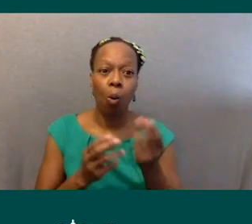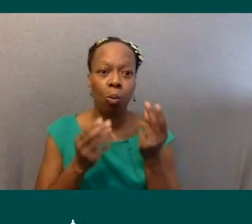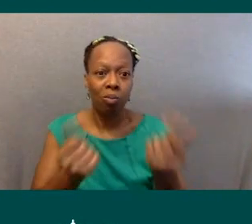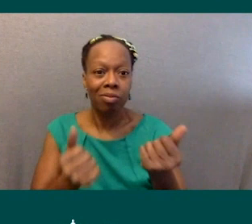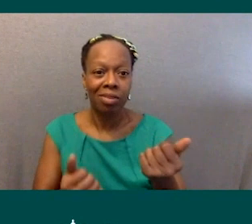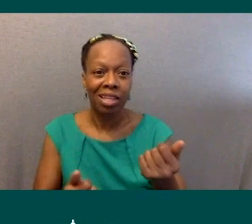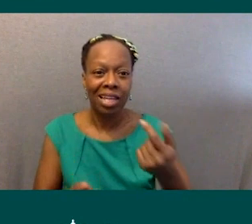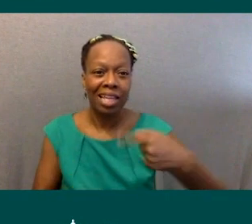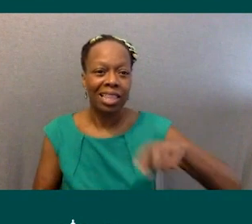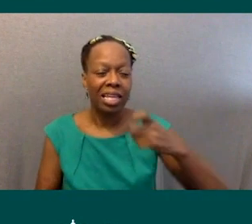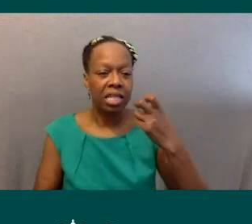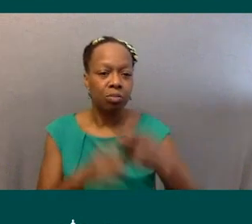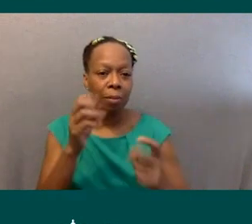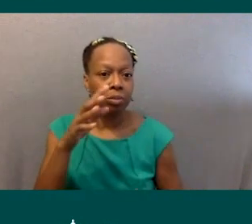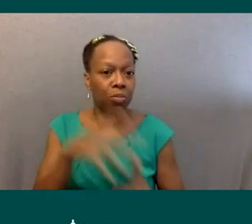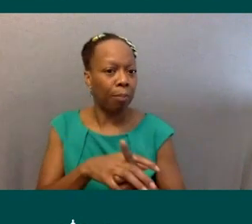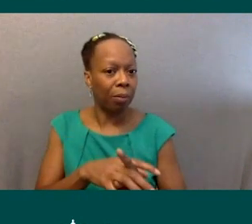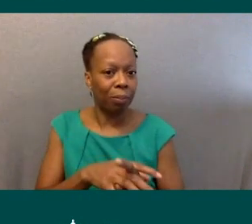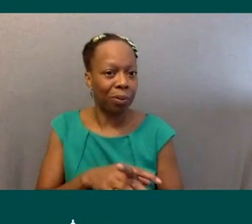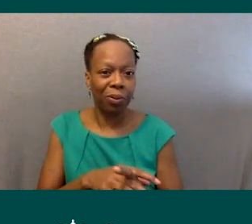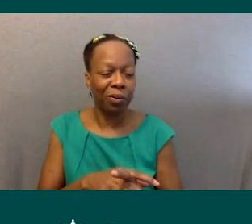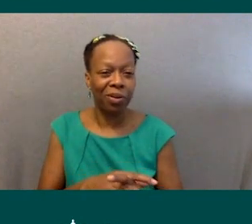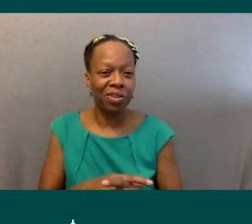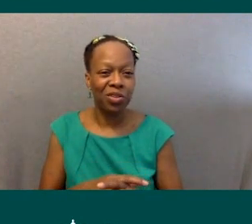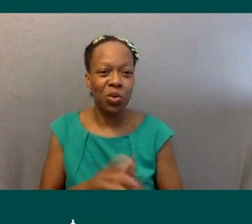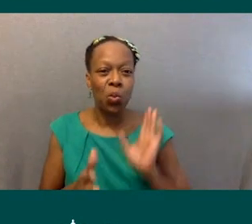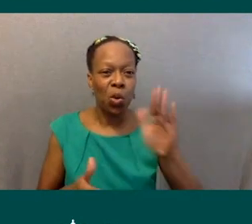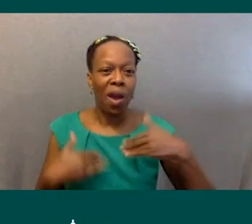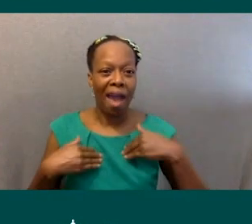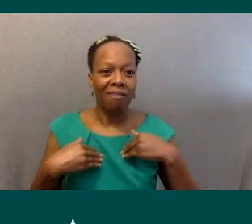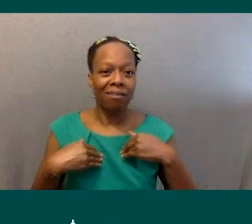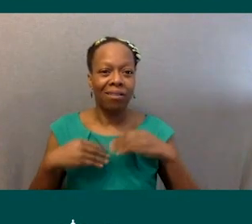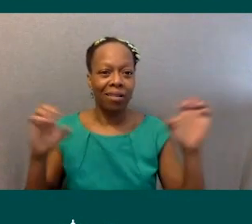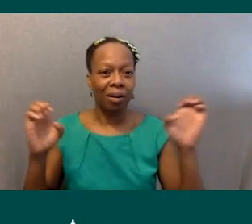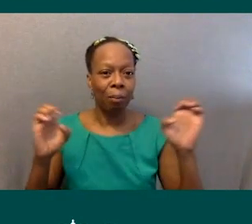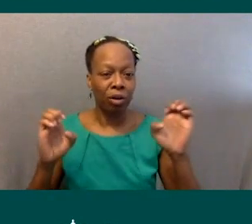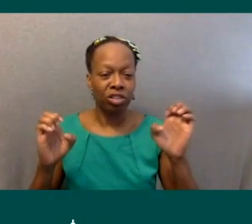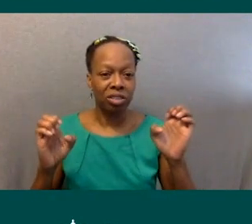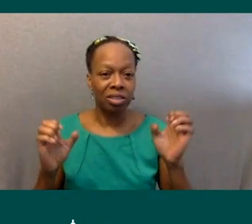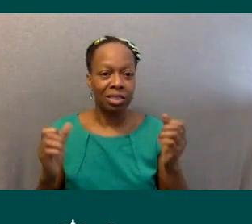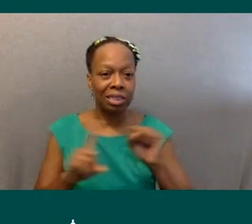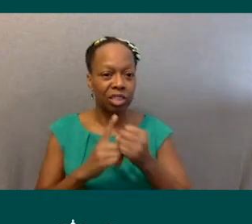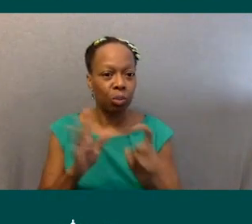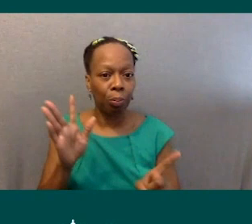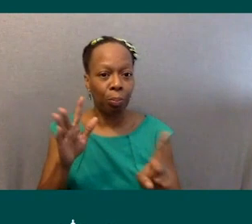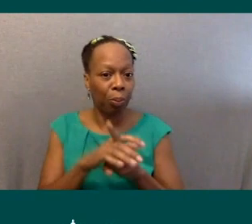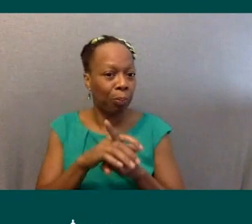And I tell parents that these issues, problems that we've been describing,